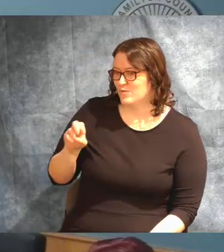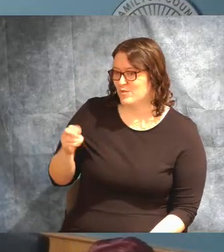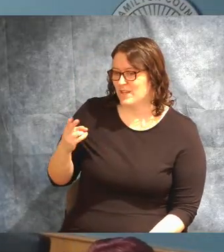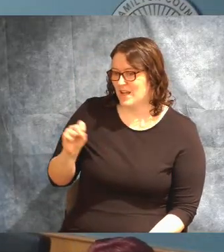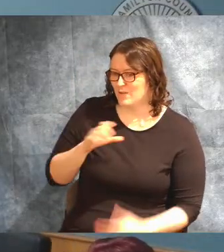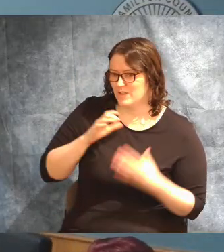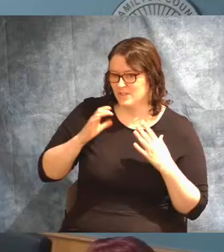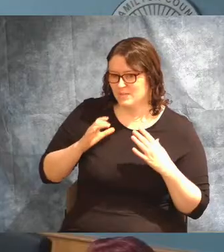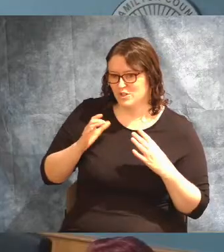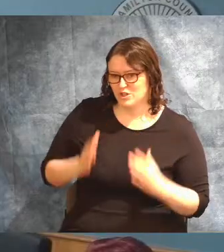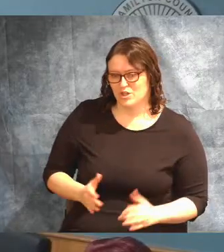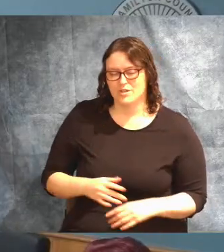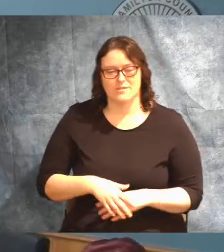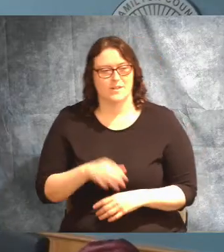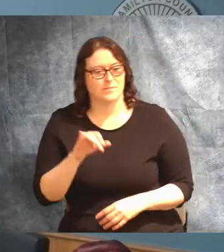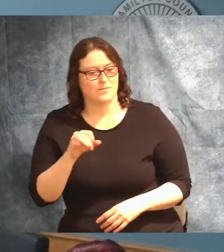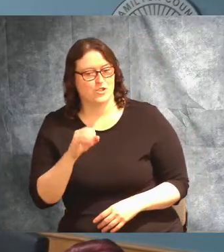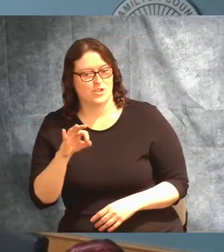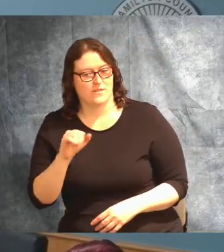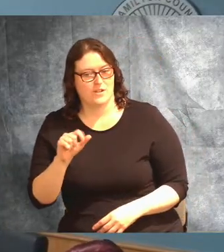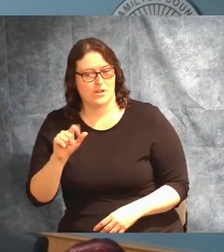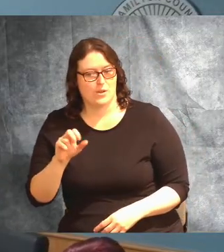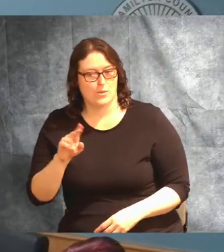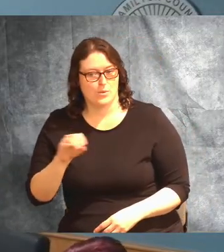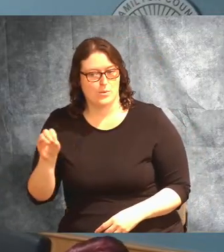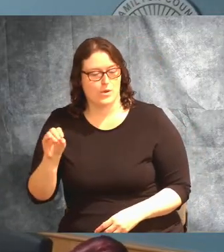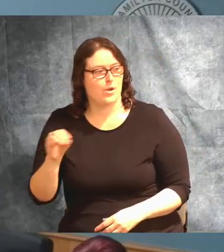Jeff Aluotto, County Administrator. Ann Schooley, Assistant Prosecuting Attorney.